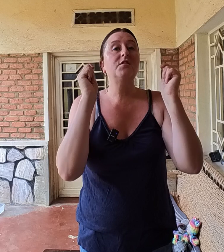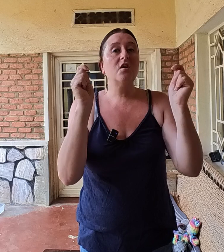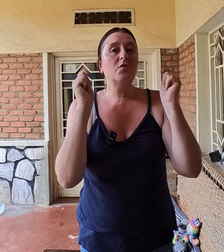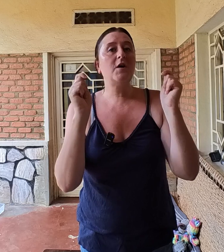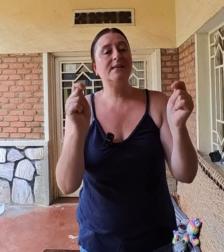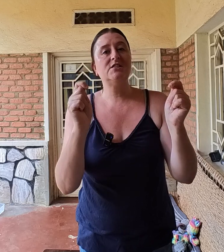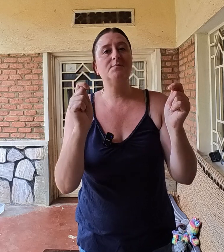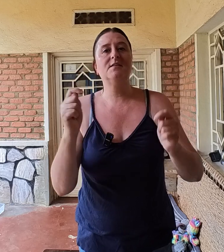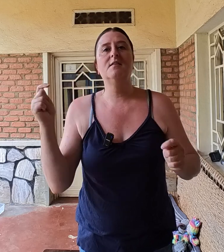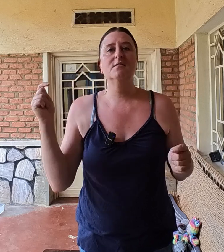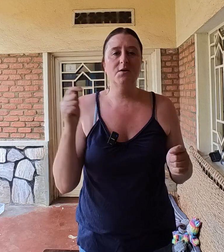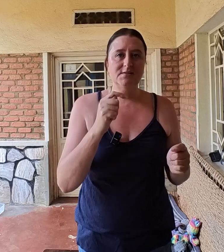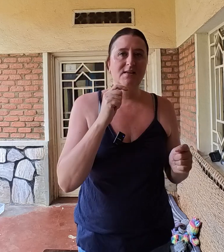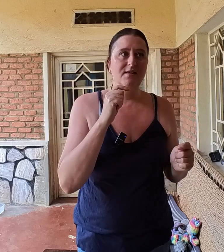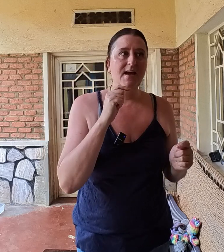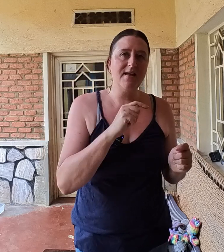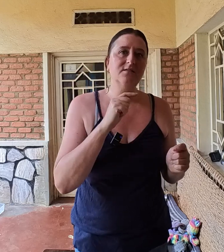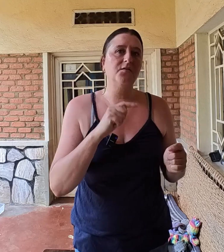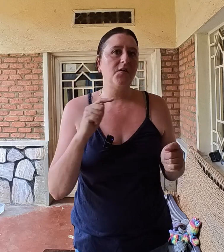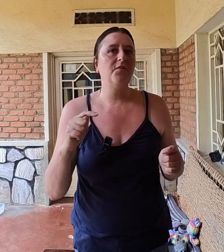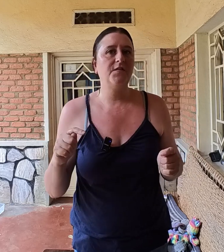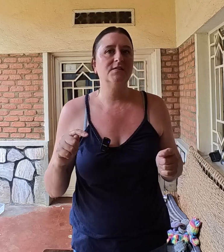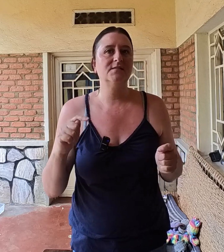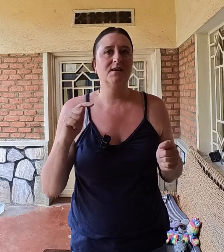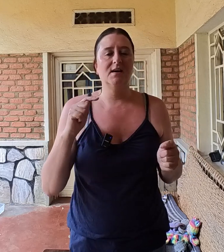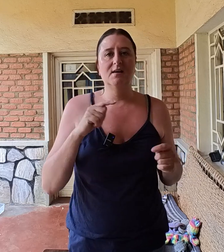If you don't know what handshapes are, go and see the end of the very first